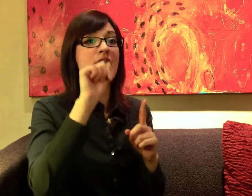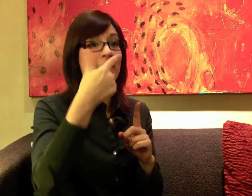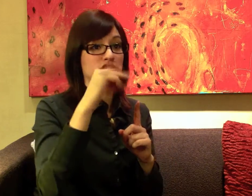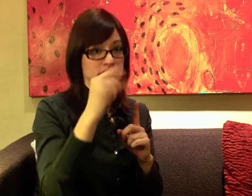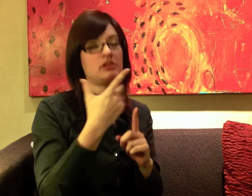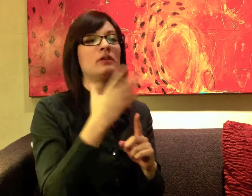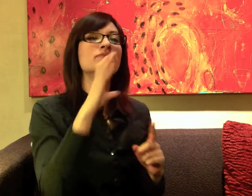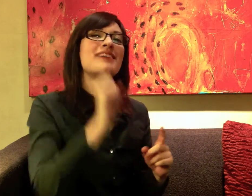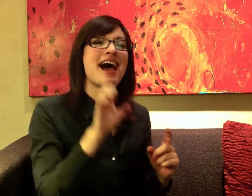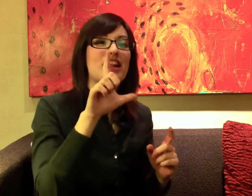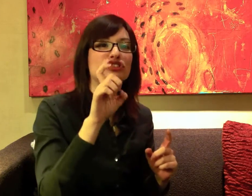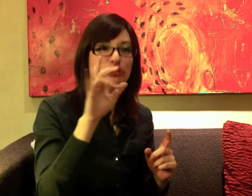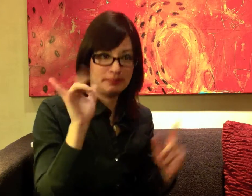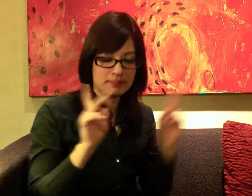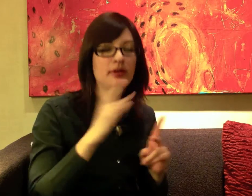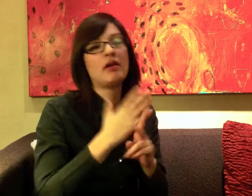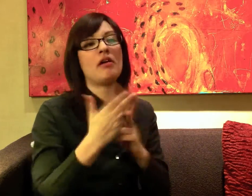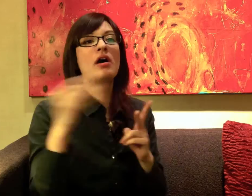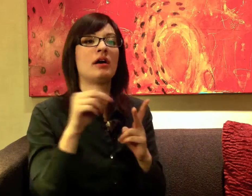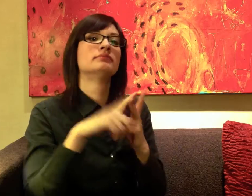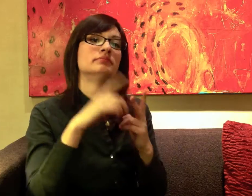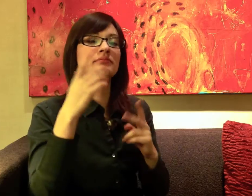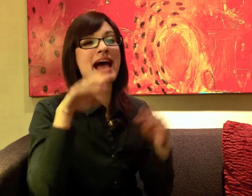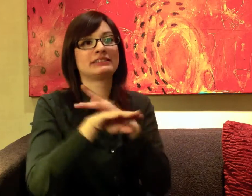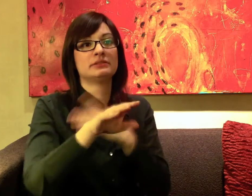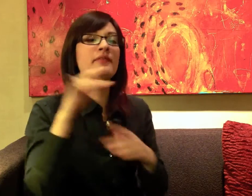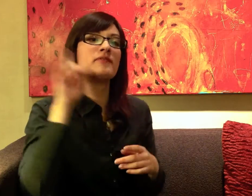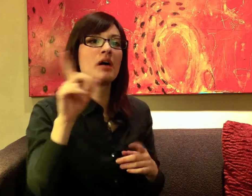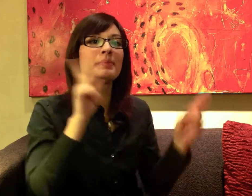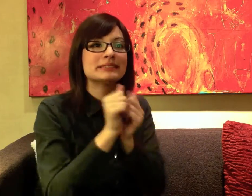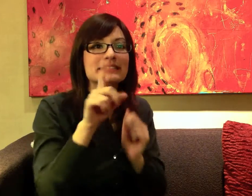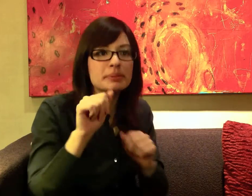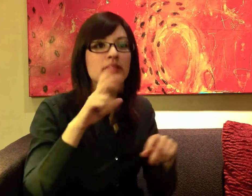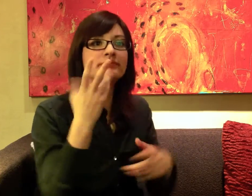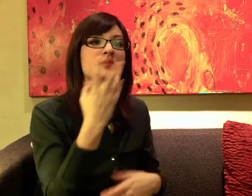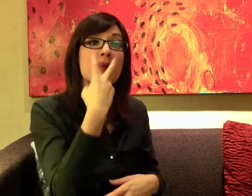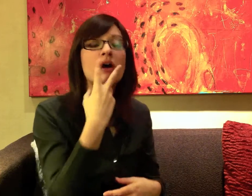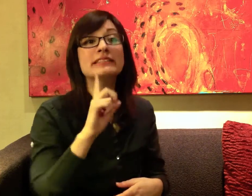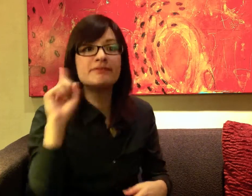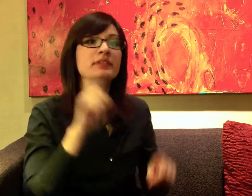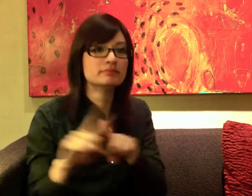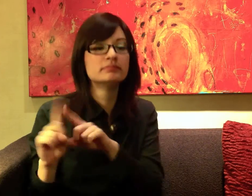1)aging for the elderly people and 2)Access for people with disabilities such as blind, Deaf, etc...